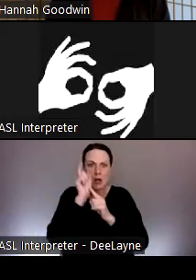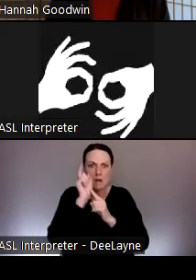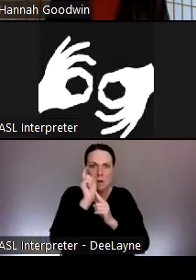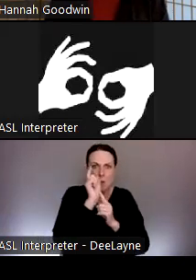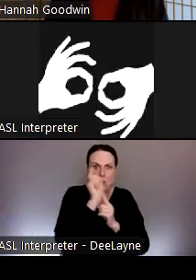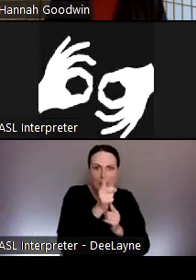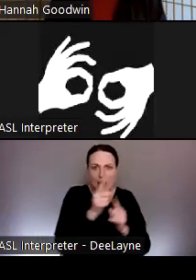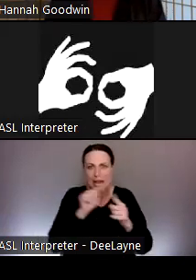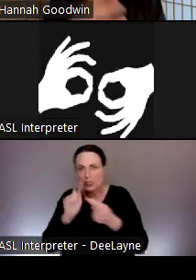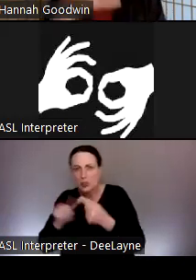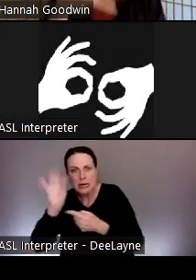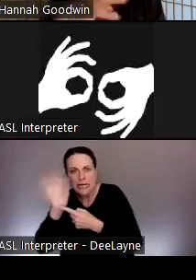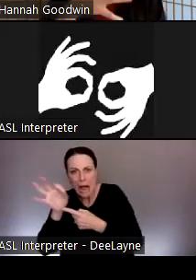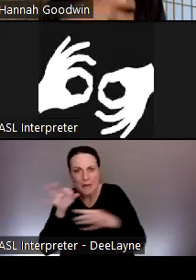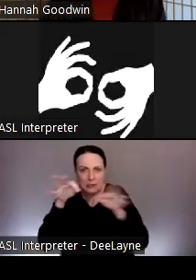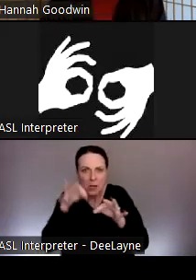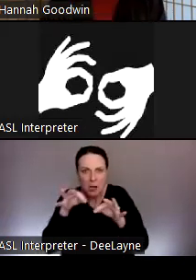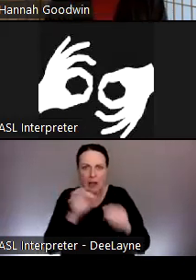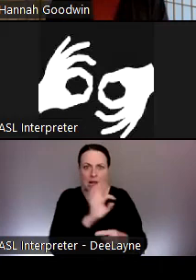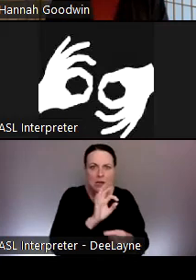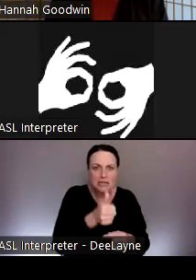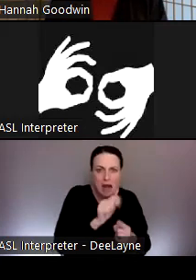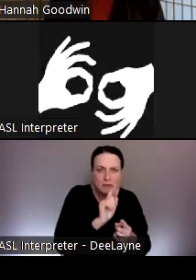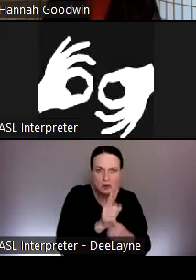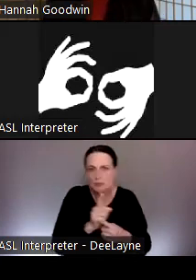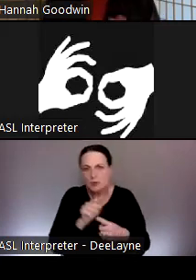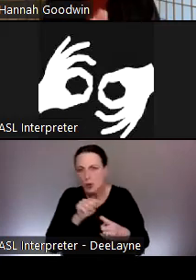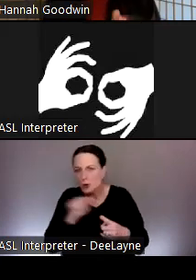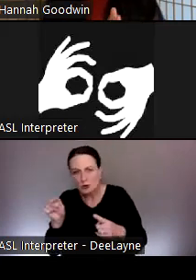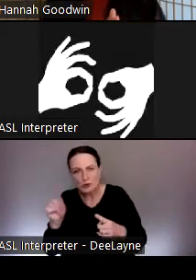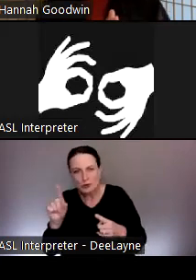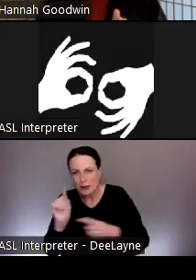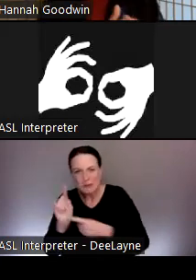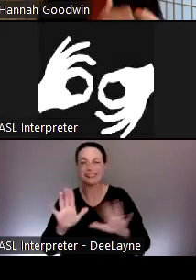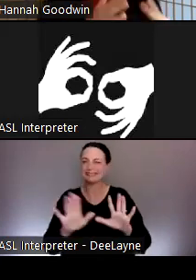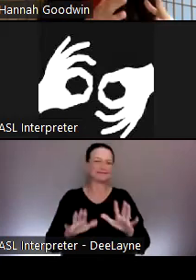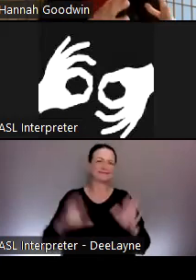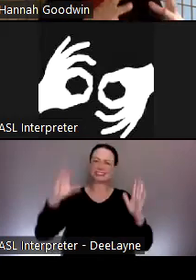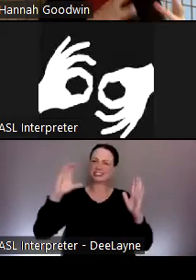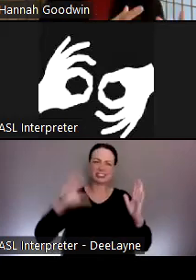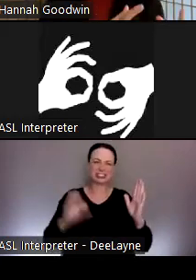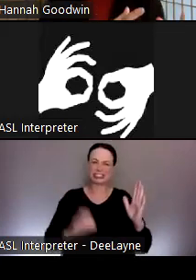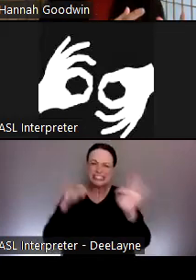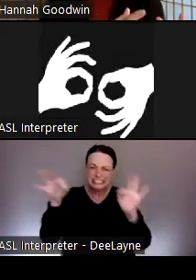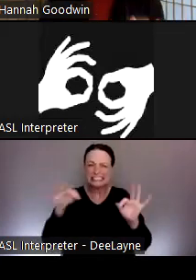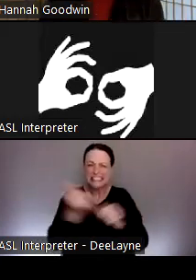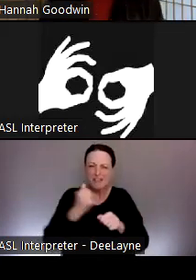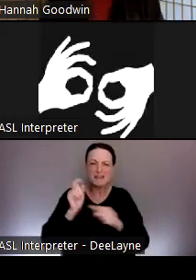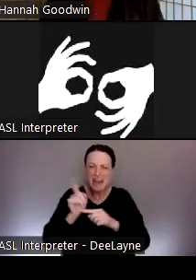What we're looking for are rough sections. For example, maybe you'll give a short presentation.